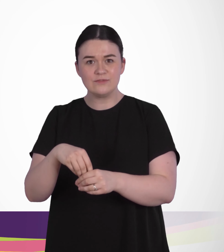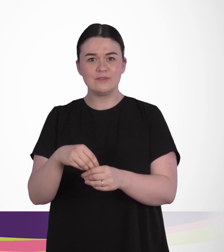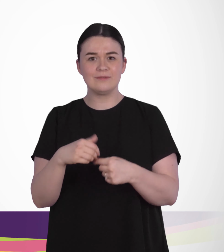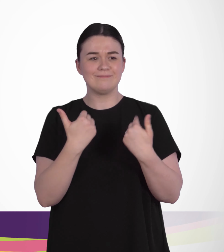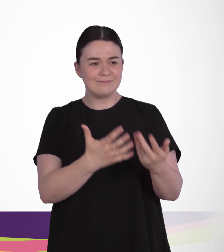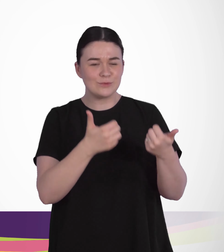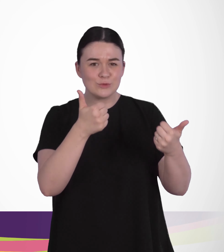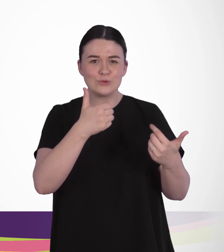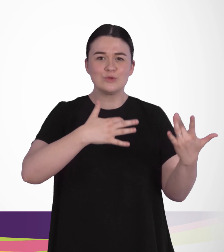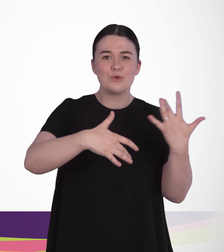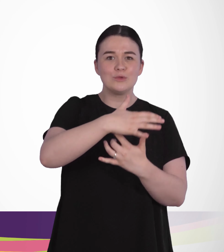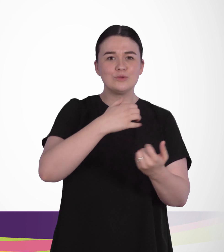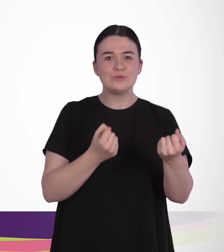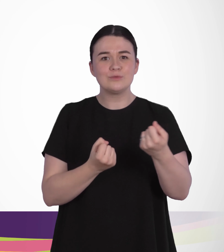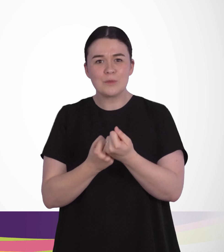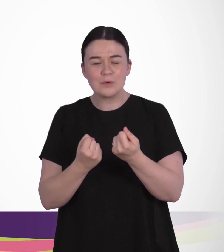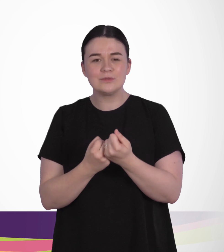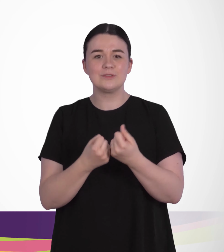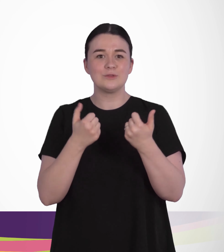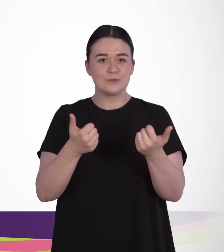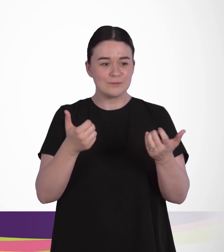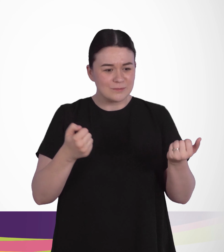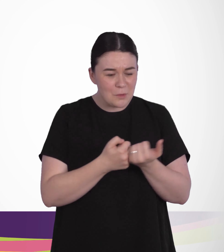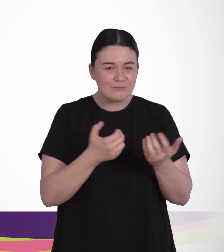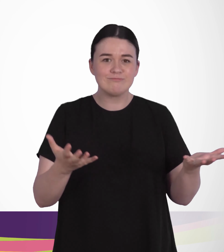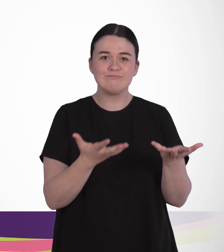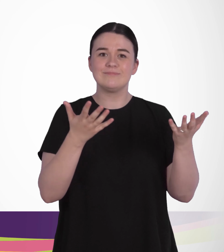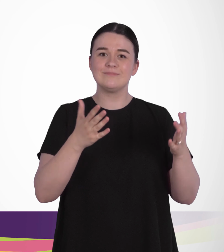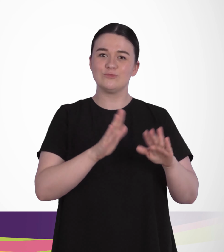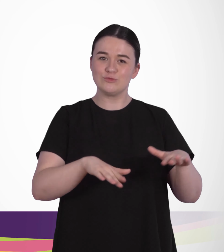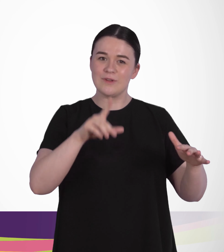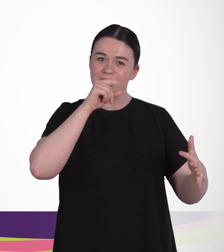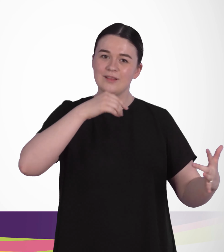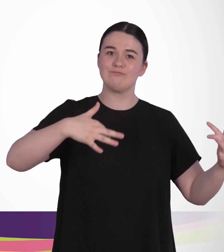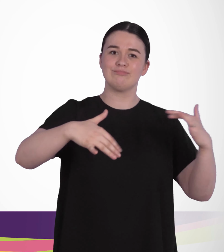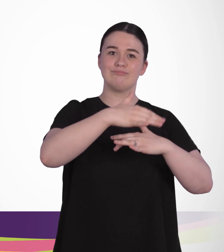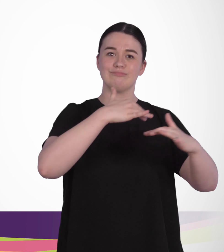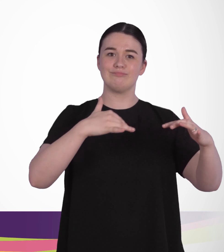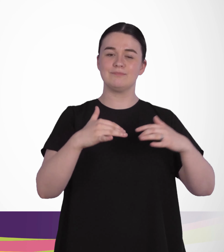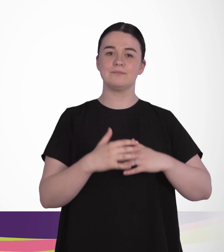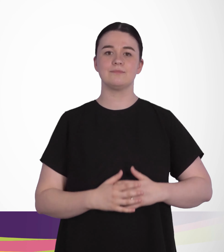provide social support and support children to play.